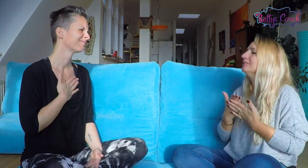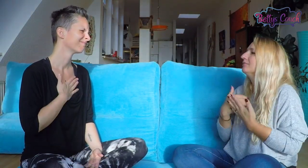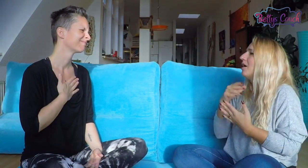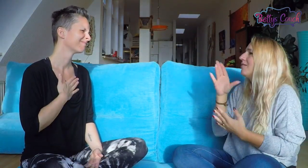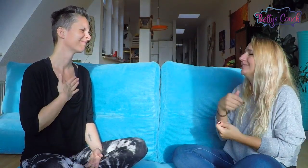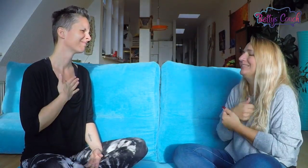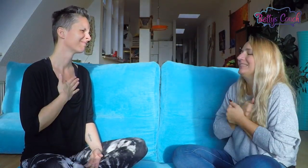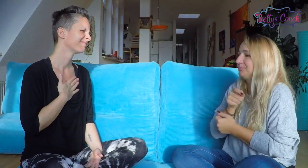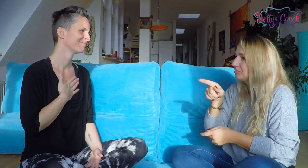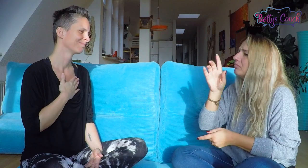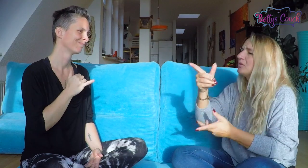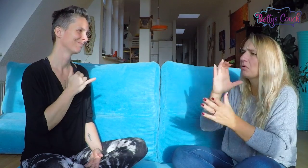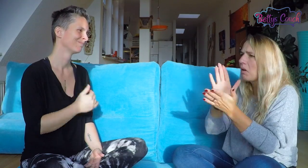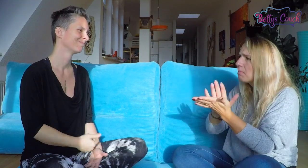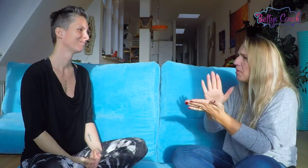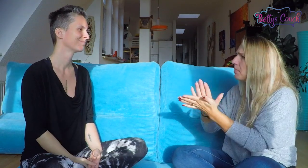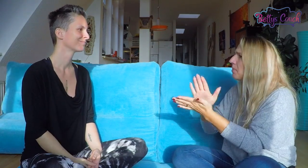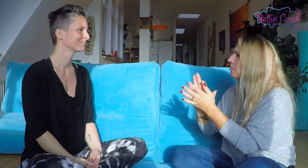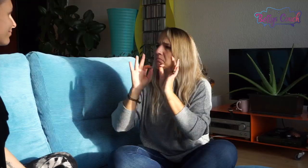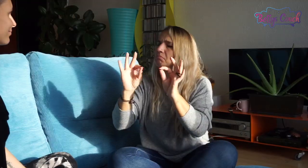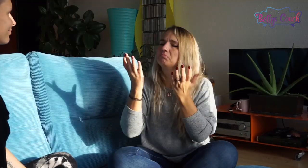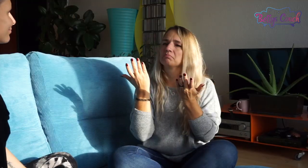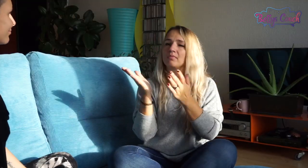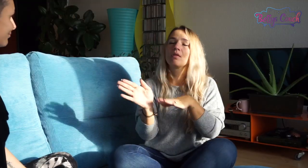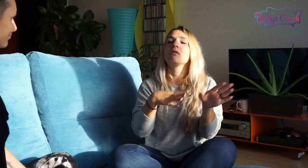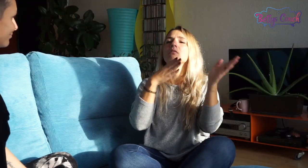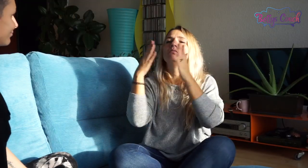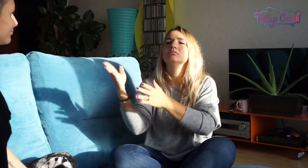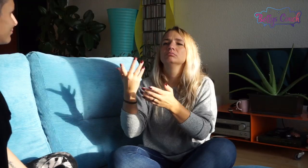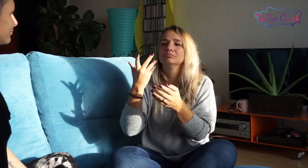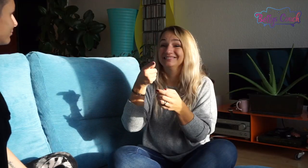Therefore I feel very connected to Africa. So communication worked well.